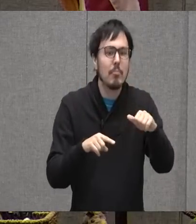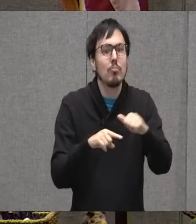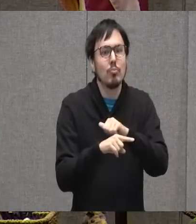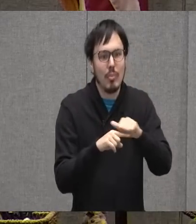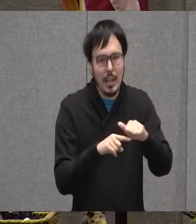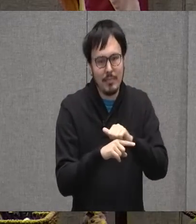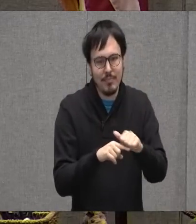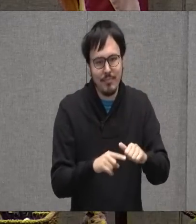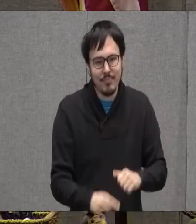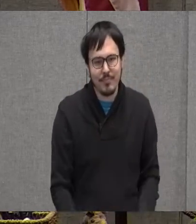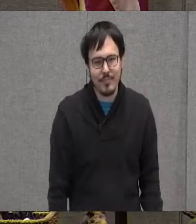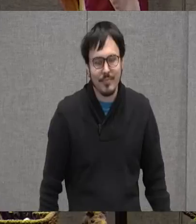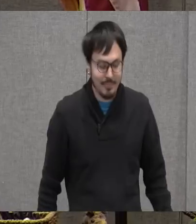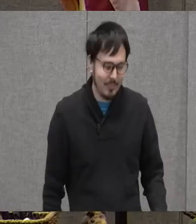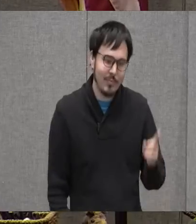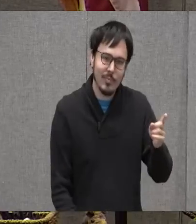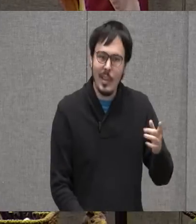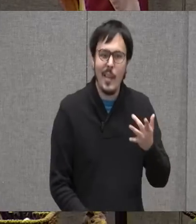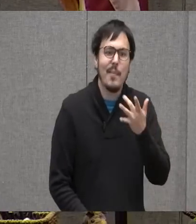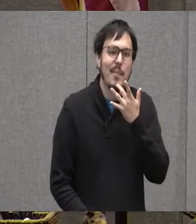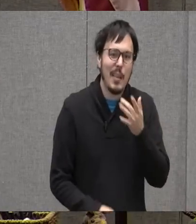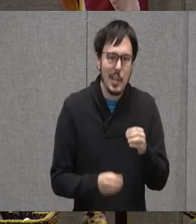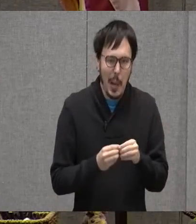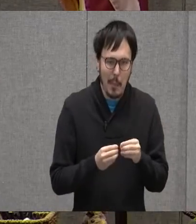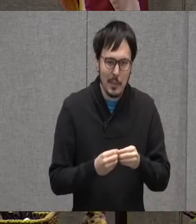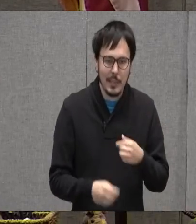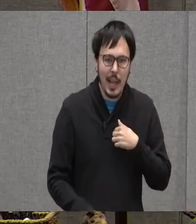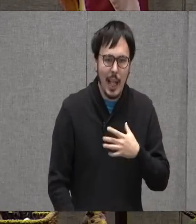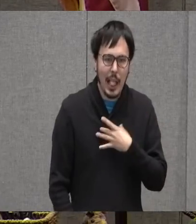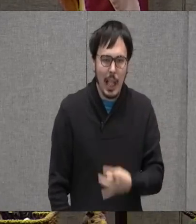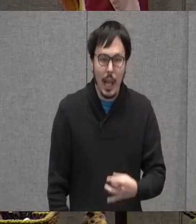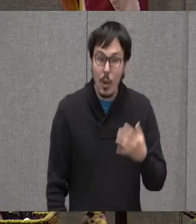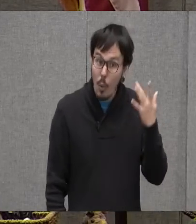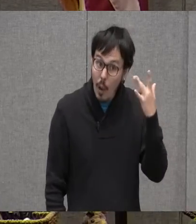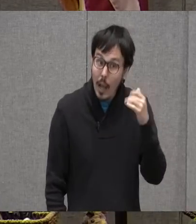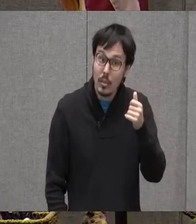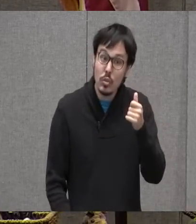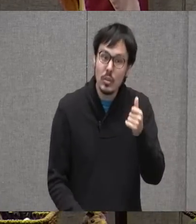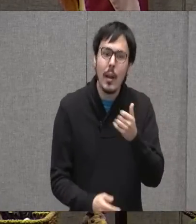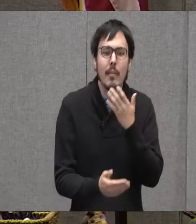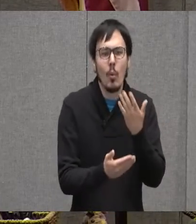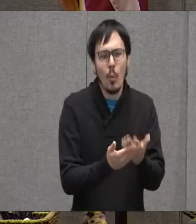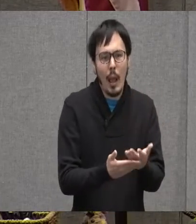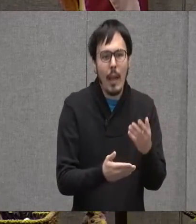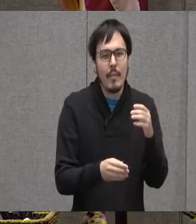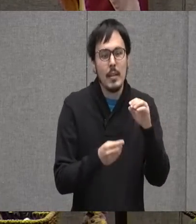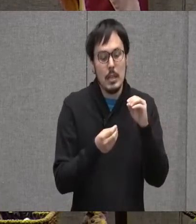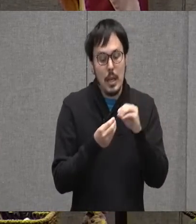That's one of the favorite numbers as well. I like it because you can get there fast, 10, 20.